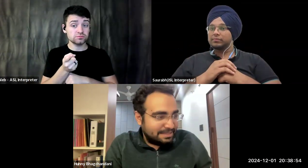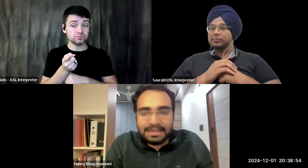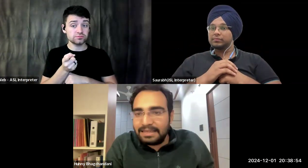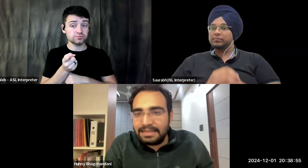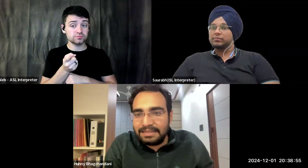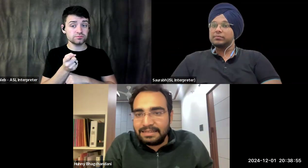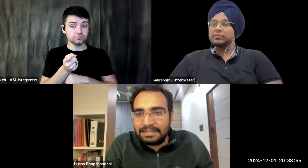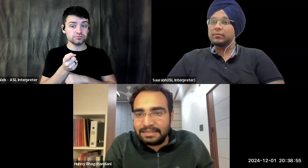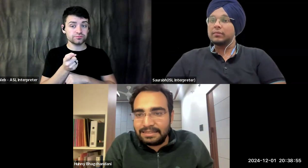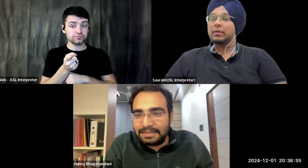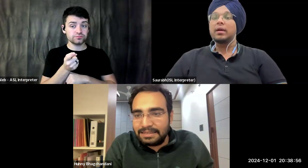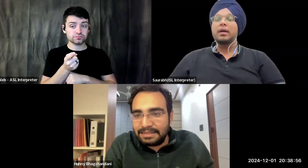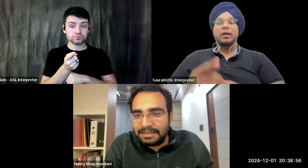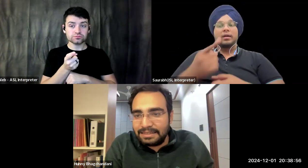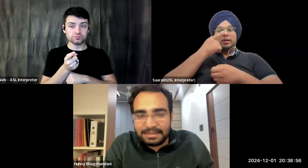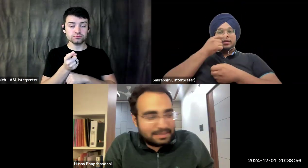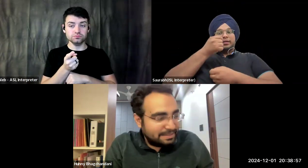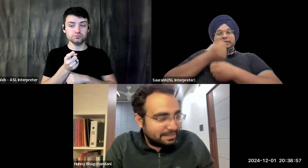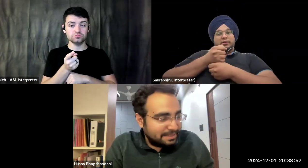[Geri speaking] So this is Geri.